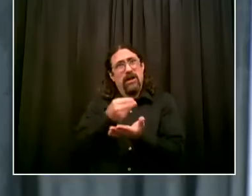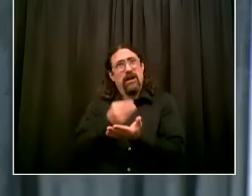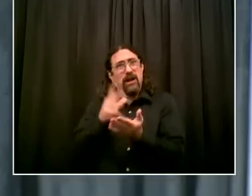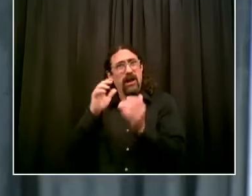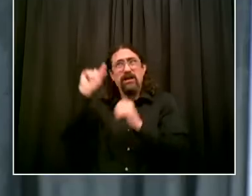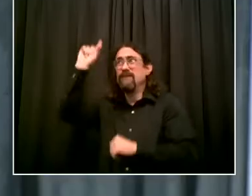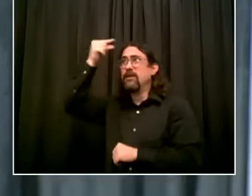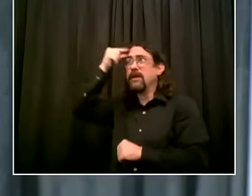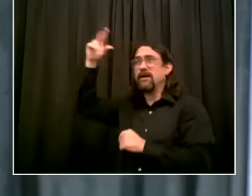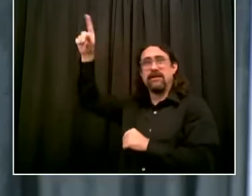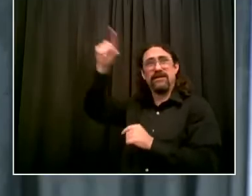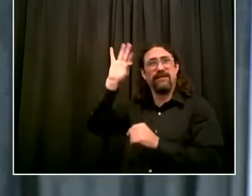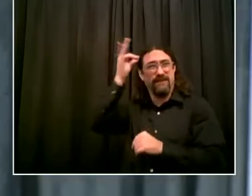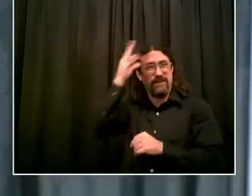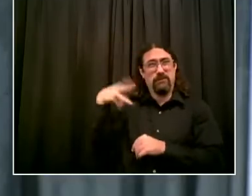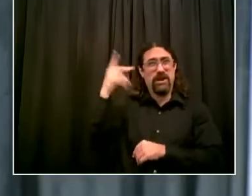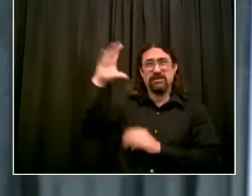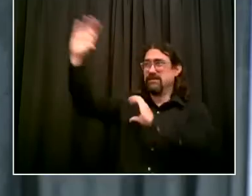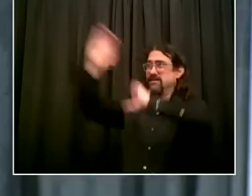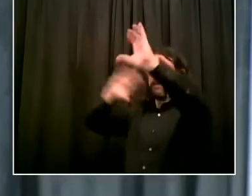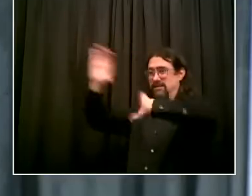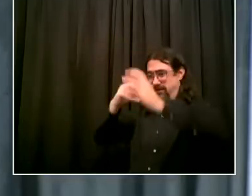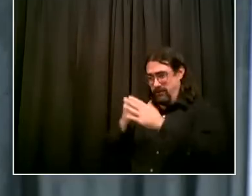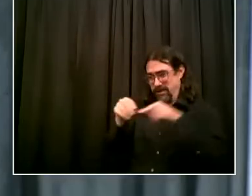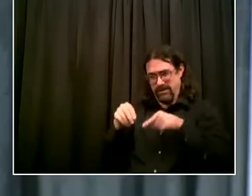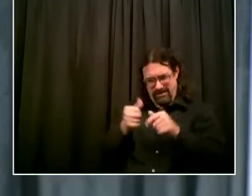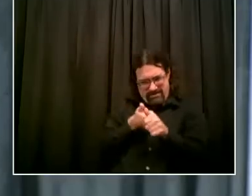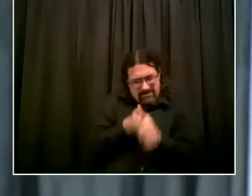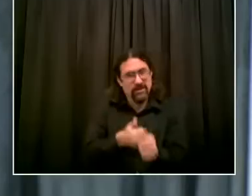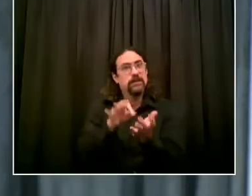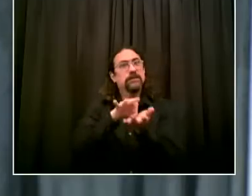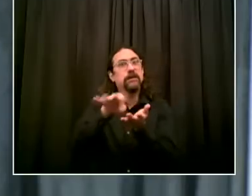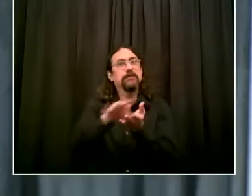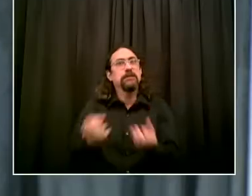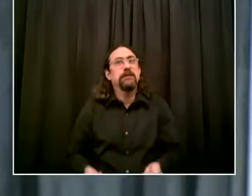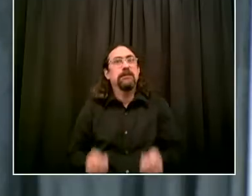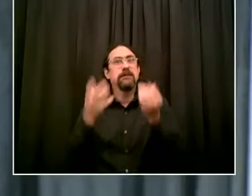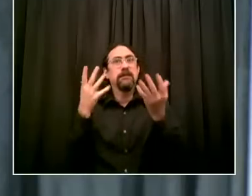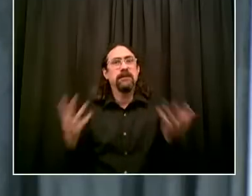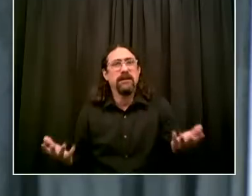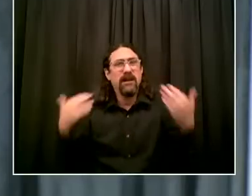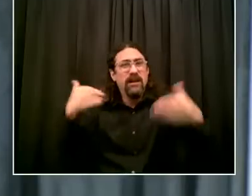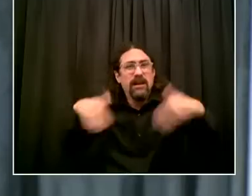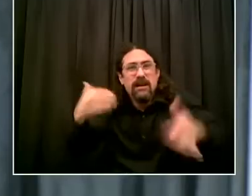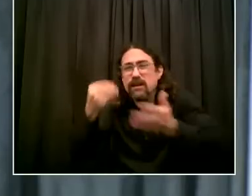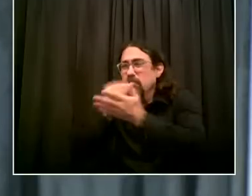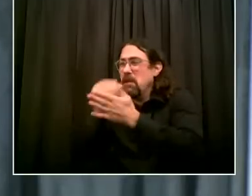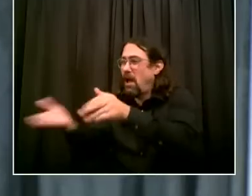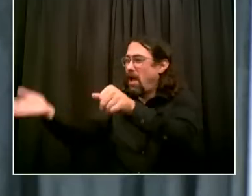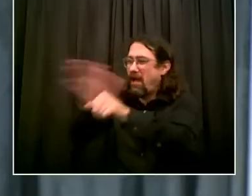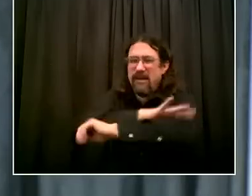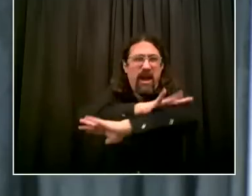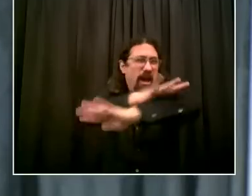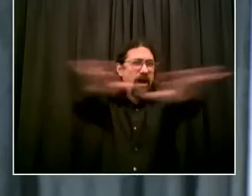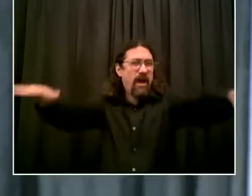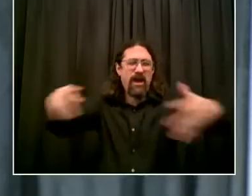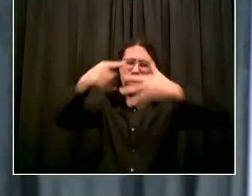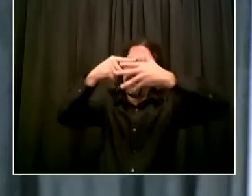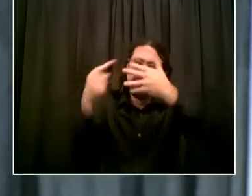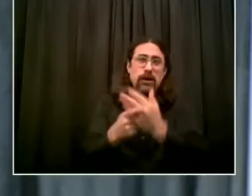FOR OUR FAIR SHARE OF $1.5 TRILLION. FUNDING FOR OUR PUBLIC SCHOOLS, PUBLIC HOUSING, SENIOR CENTERS, MEDICAID,